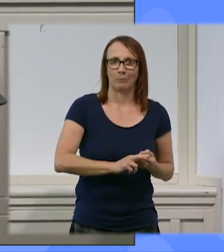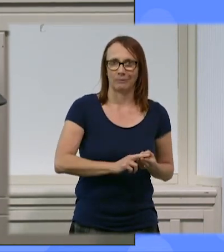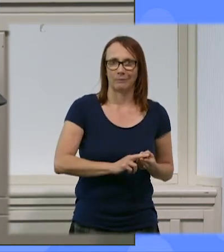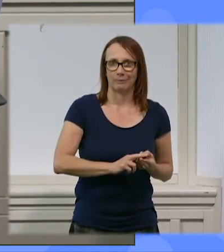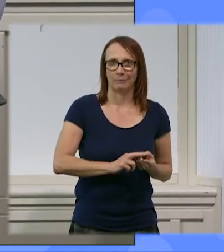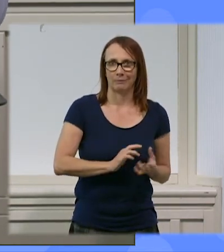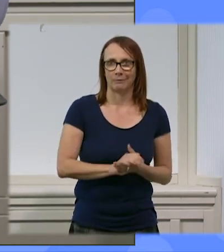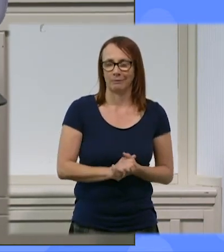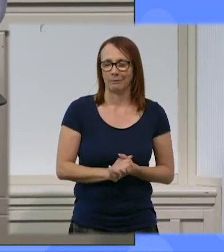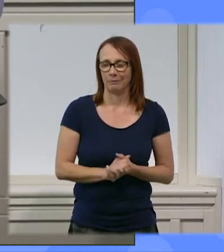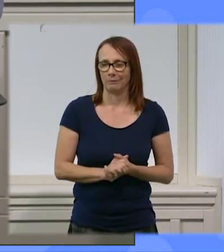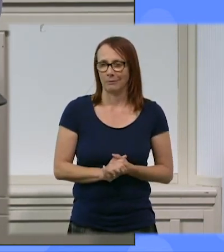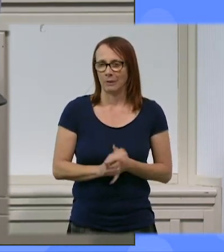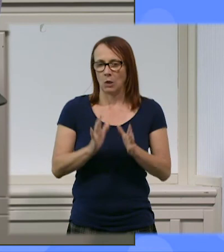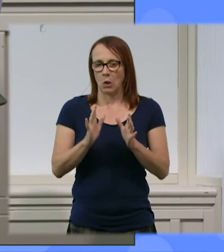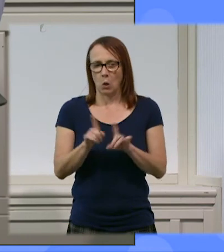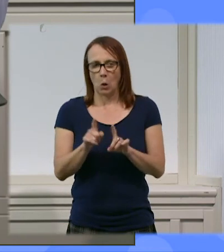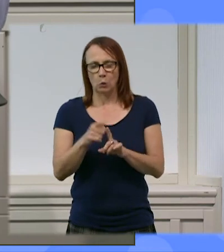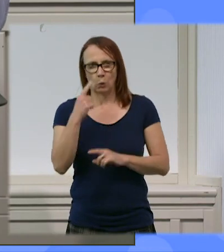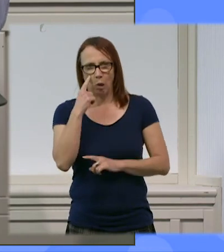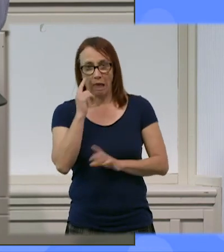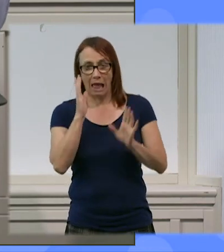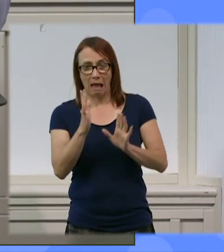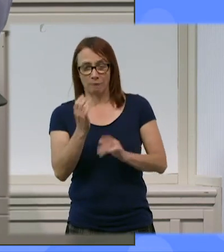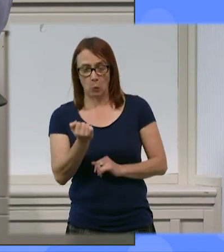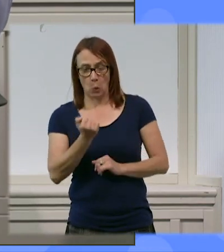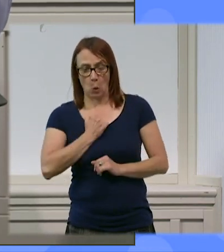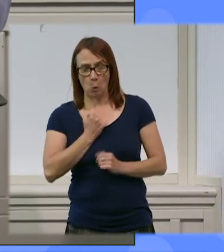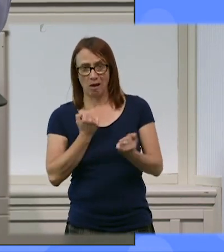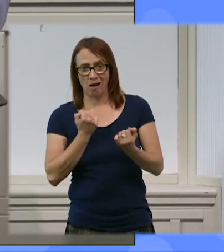whether we actually want to all owned a car that sits essentially in one place